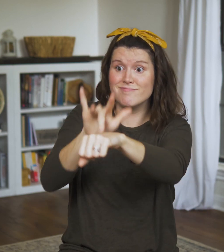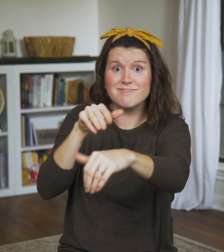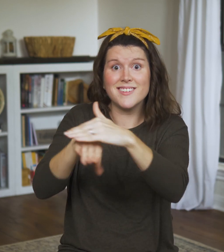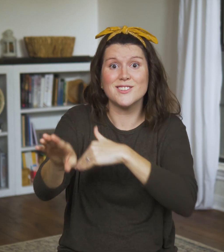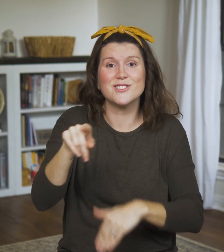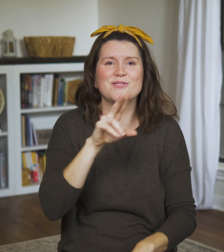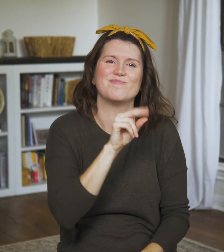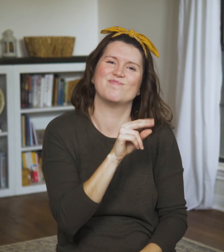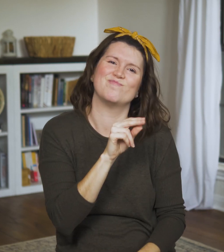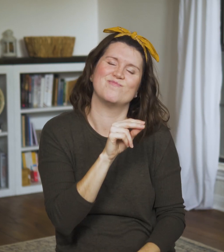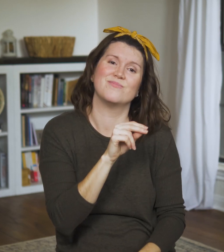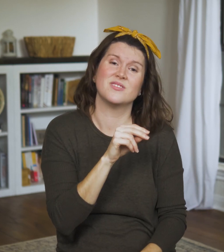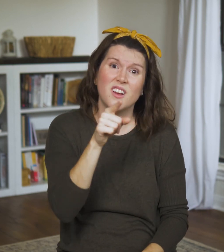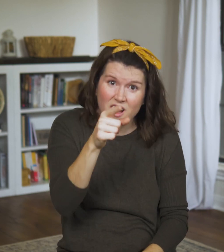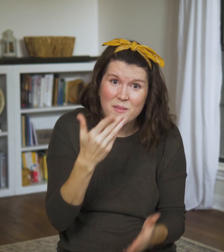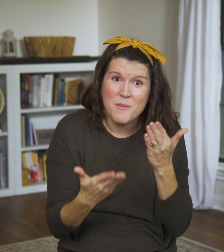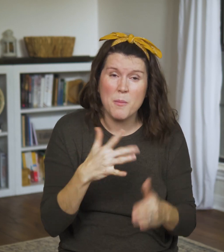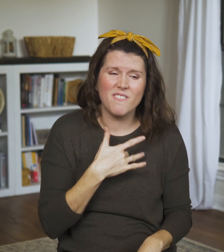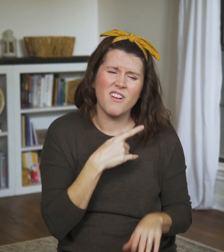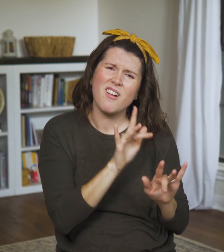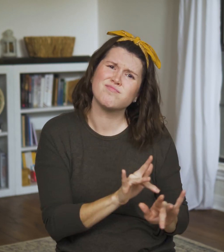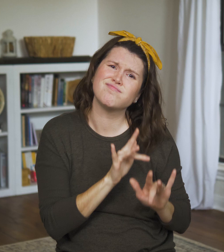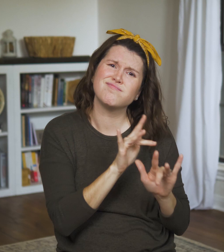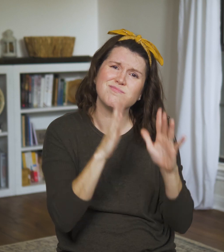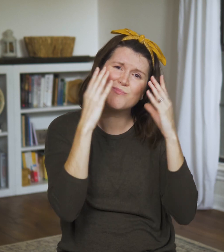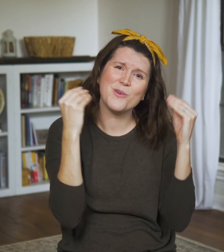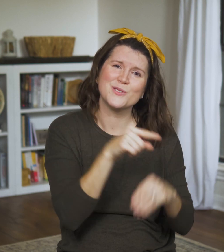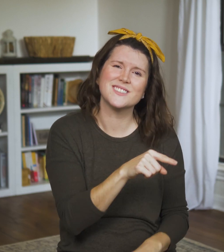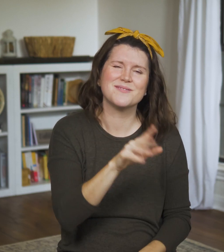Not only that, but God makes this a new law.